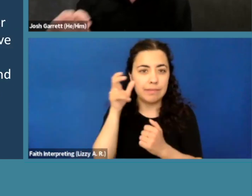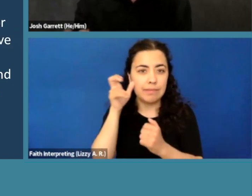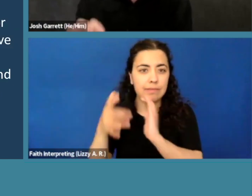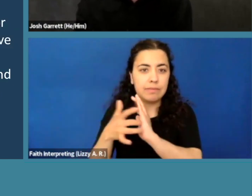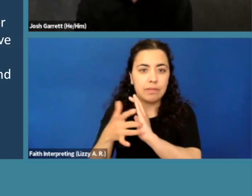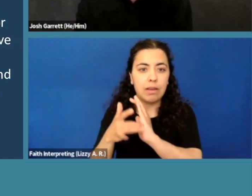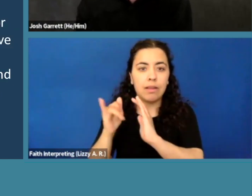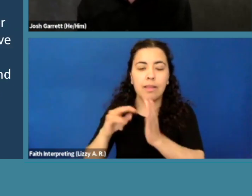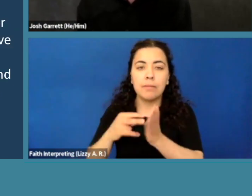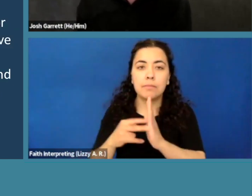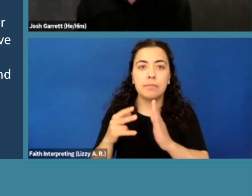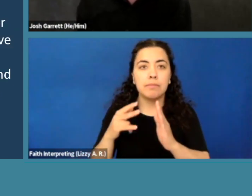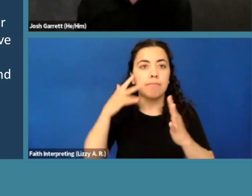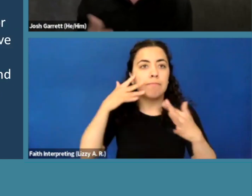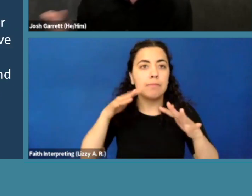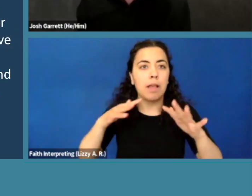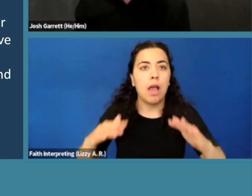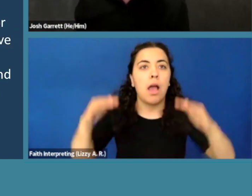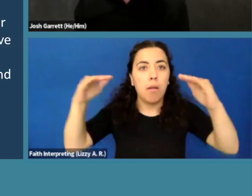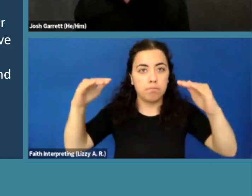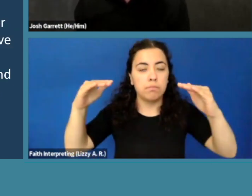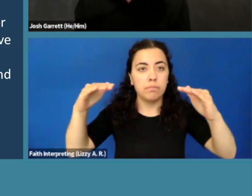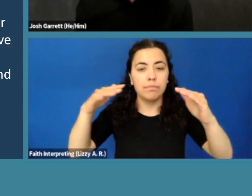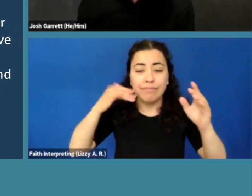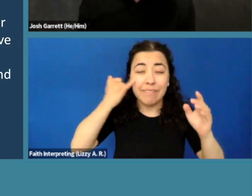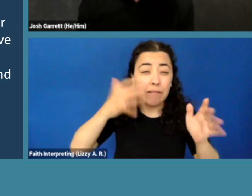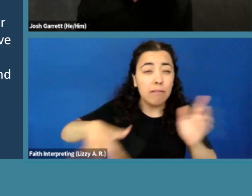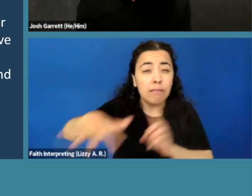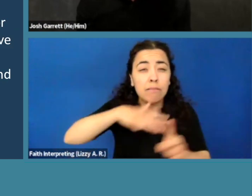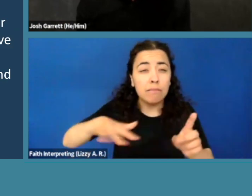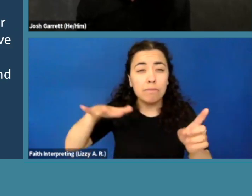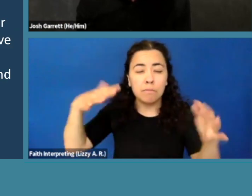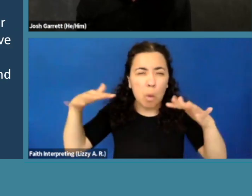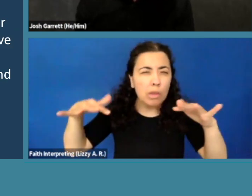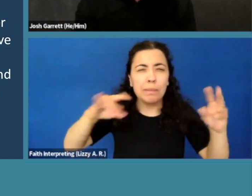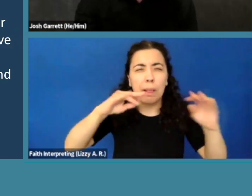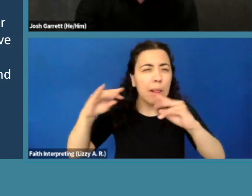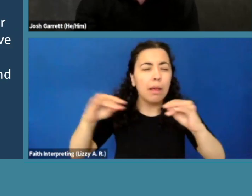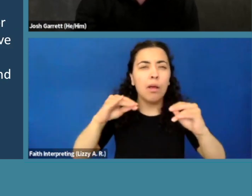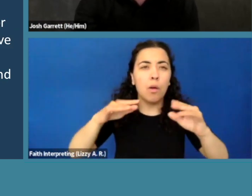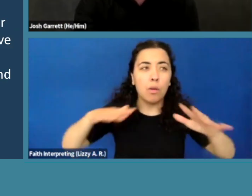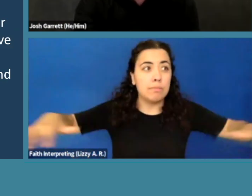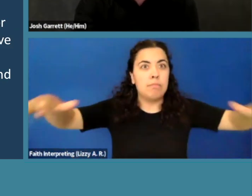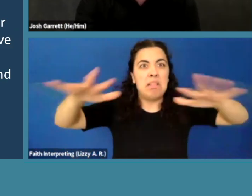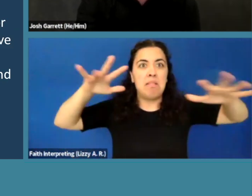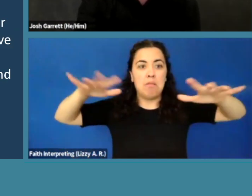especially in noisy situations or larger spaces, so they can improve the listening experience by reducing background noise,